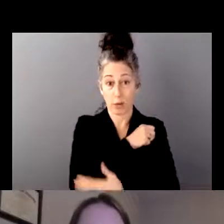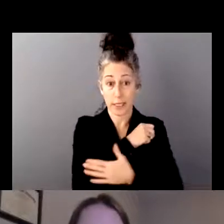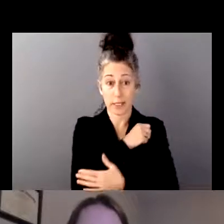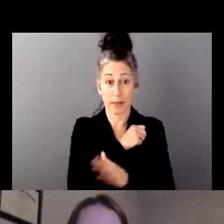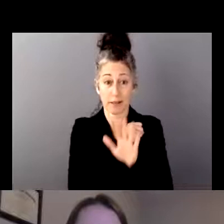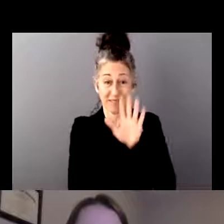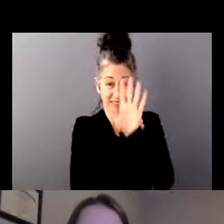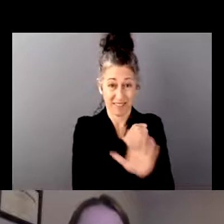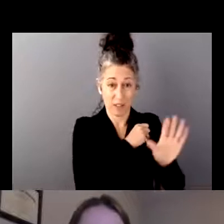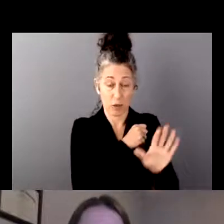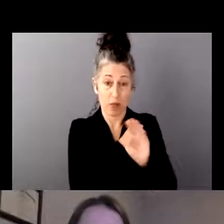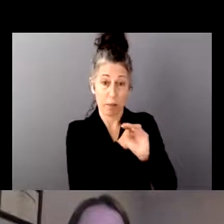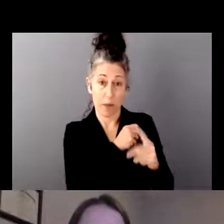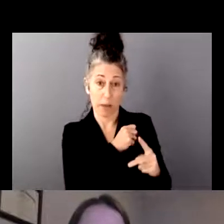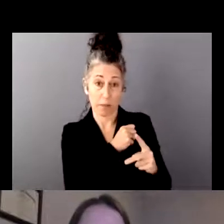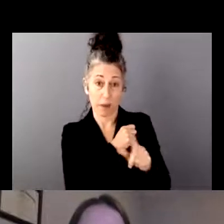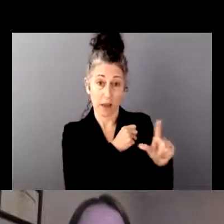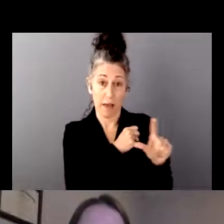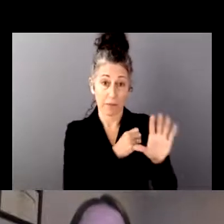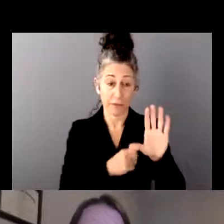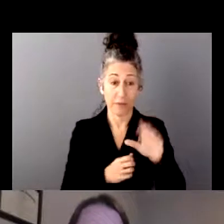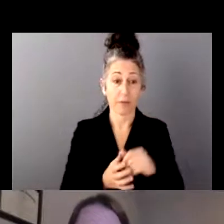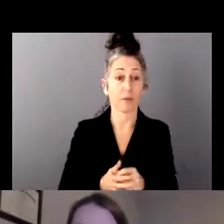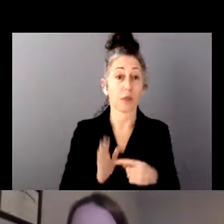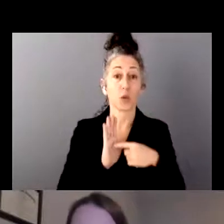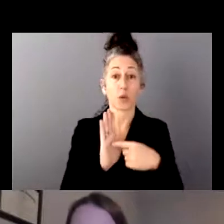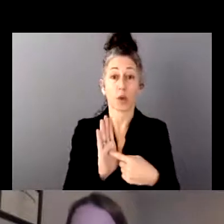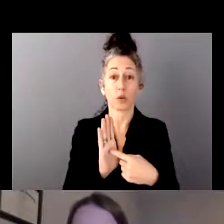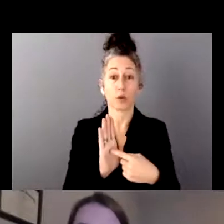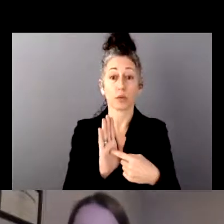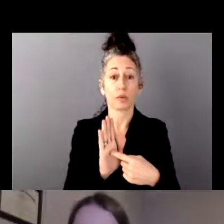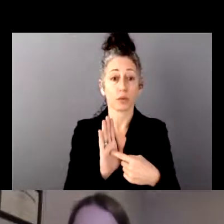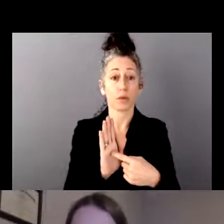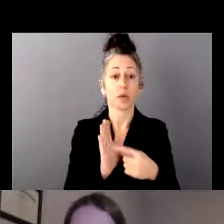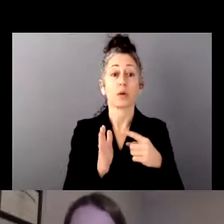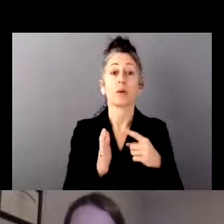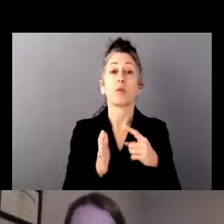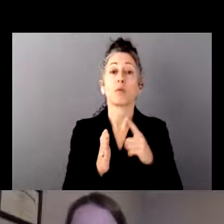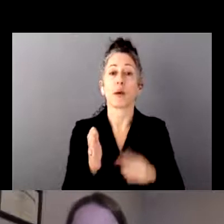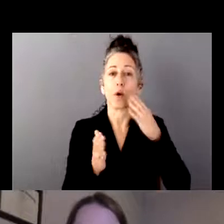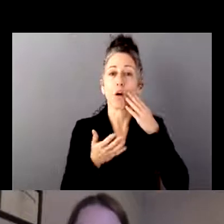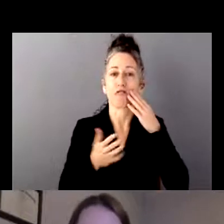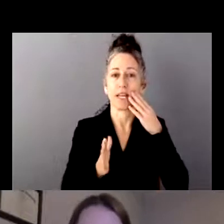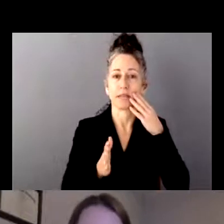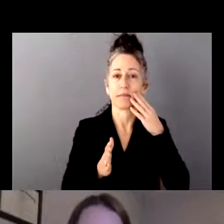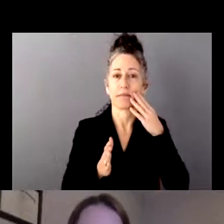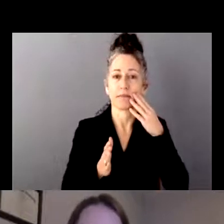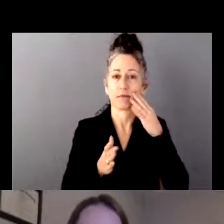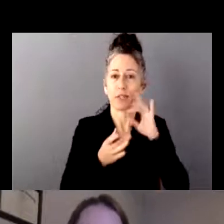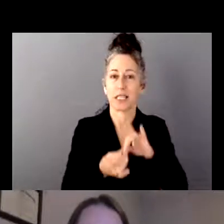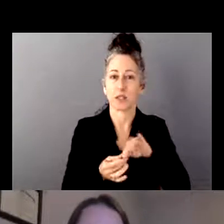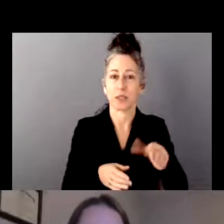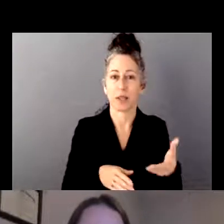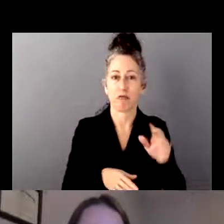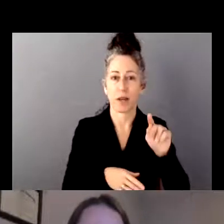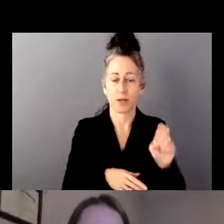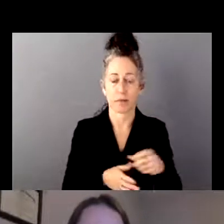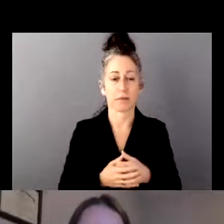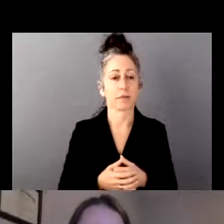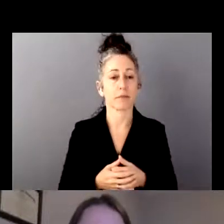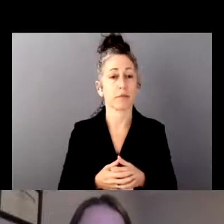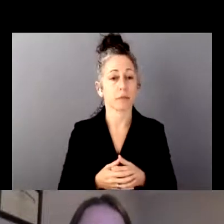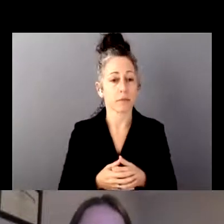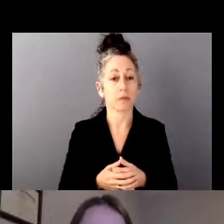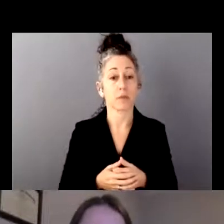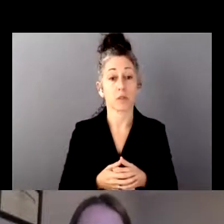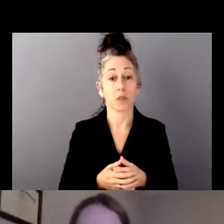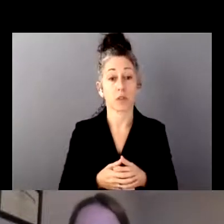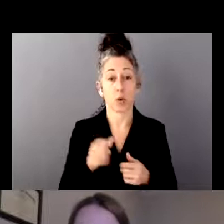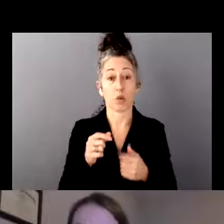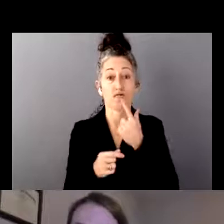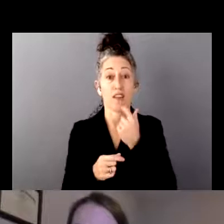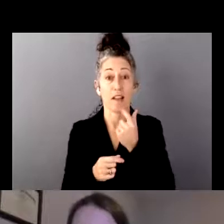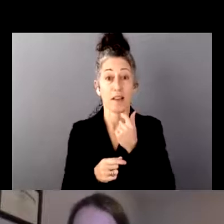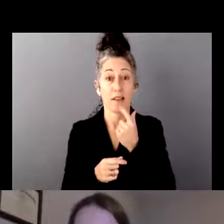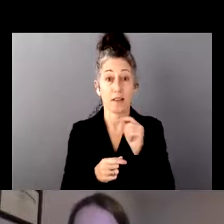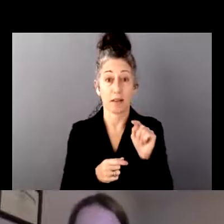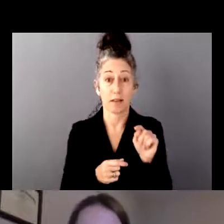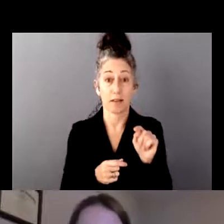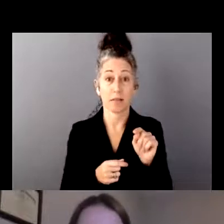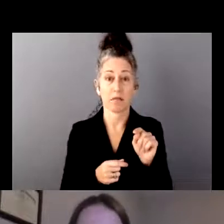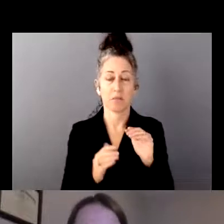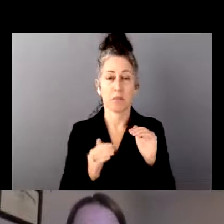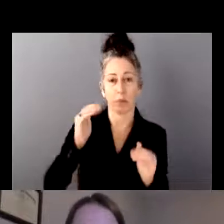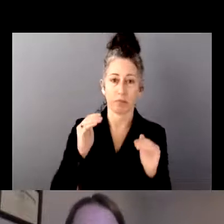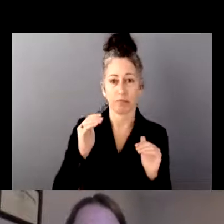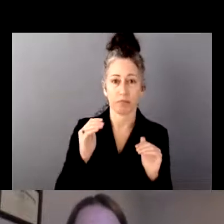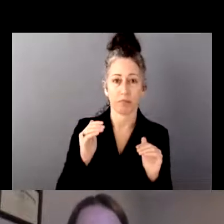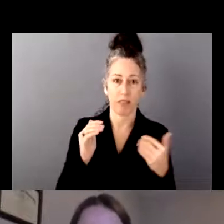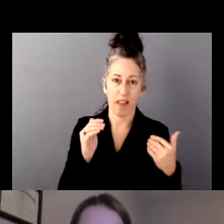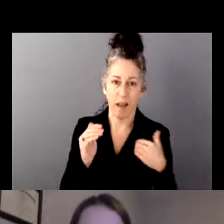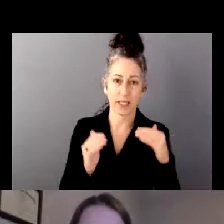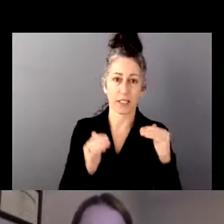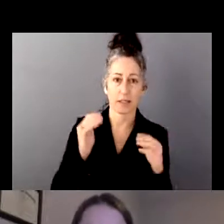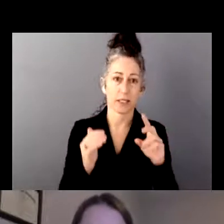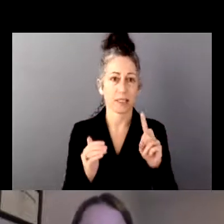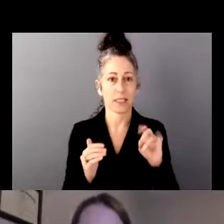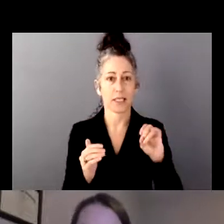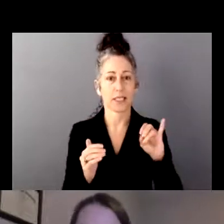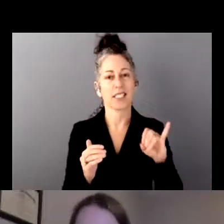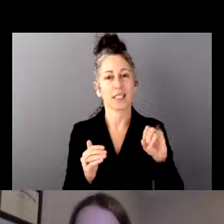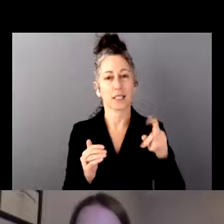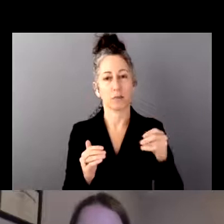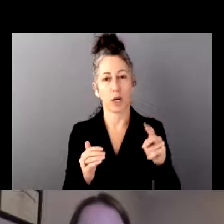And this map here on the left is showing you what we actually know about where disparities are happening in death rates. So, any county that's pictured here in red, there is a disparity in that county. Based on the death rate data that we have.